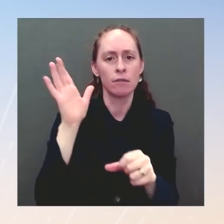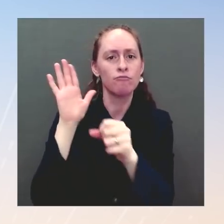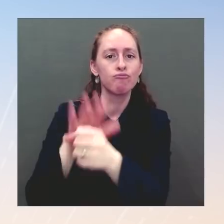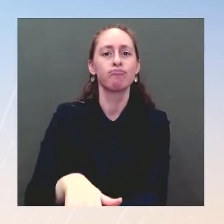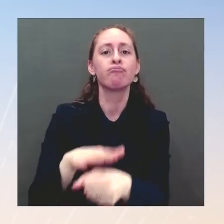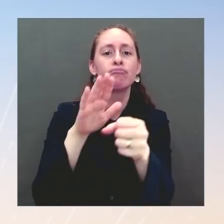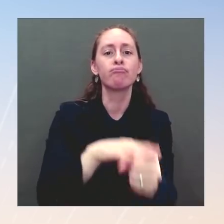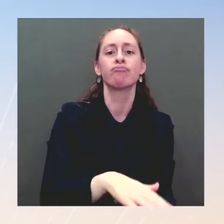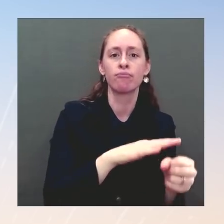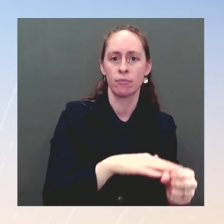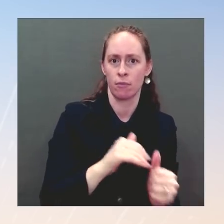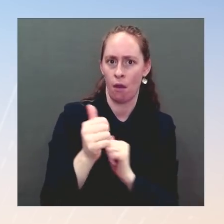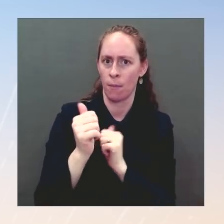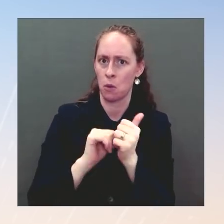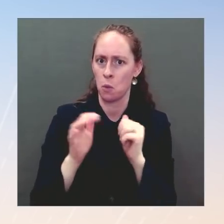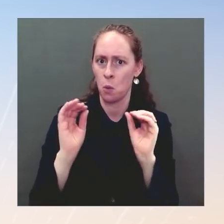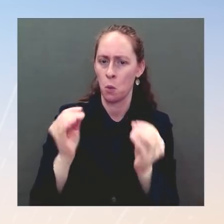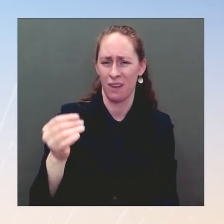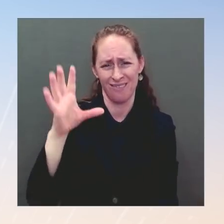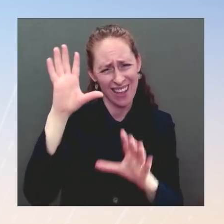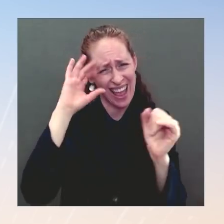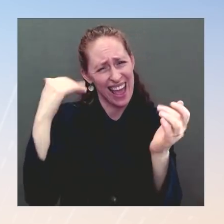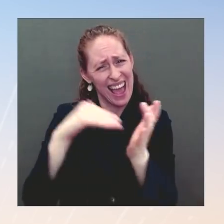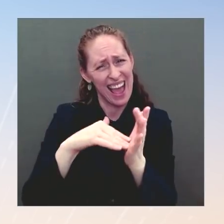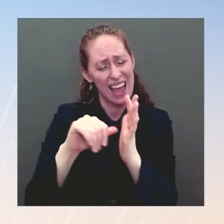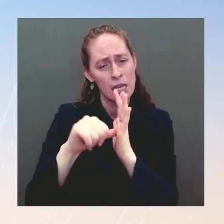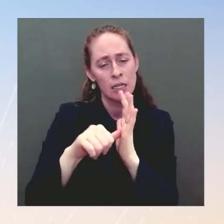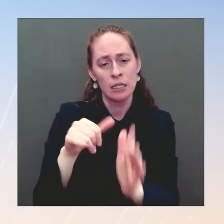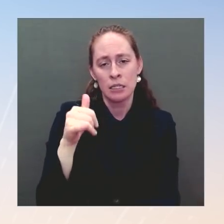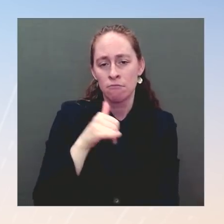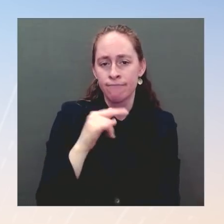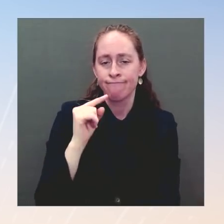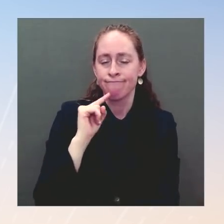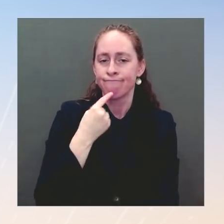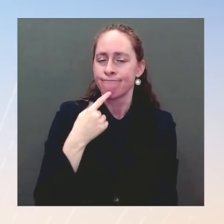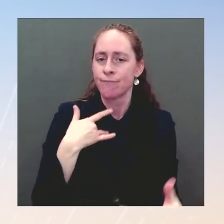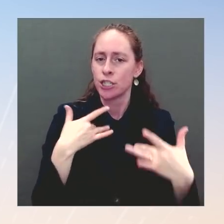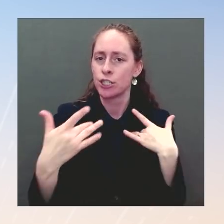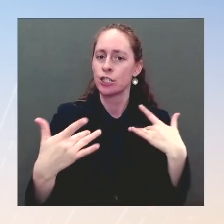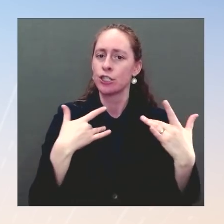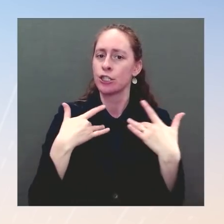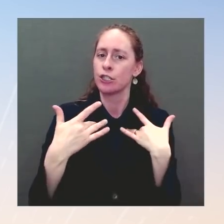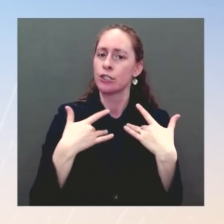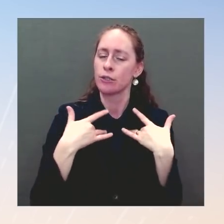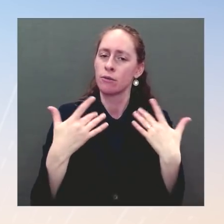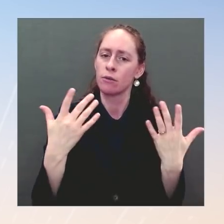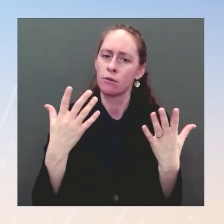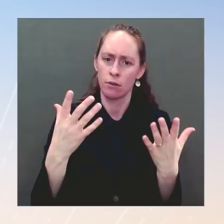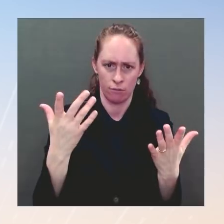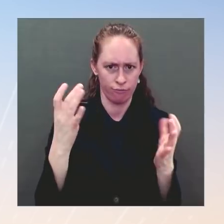That's one of the reasons he continues to press for steps with Congress that will lower significant costs on people's budgets,